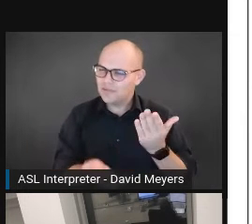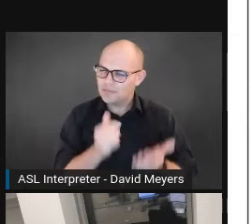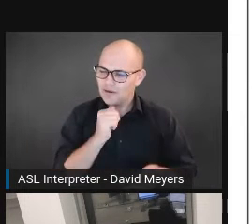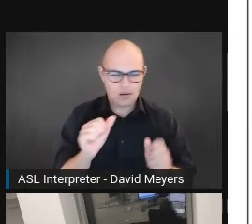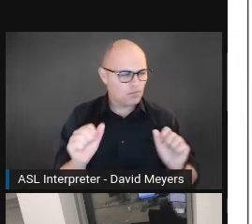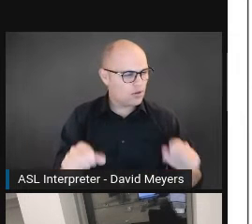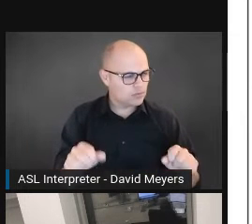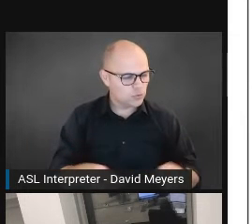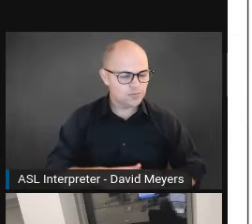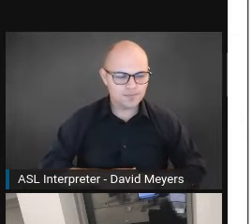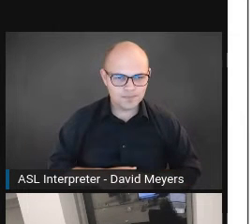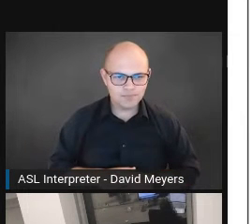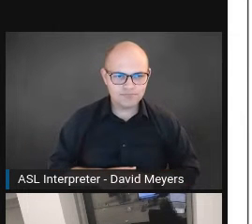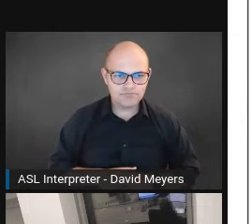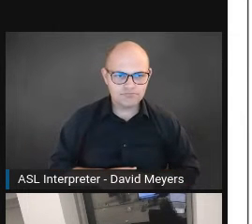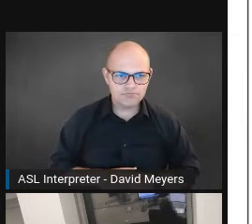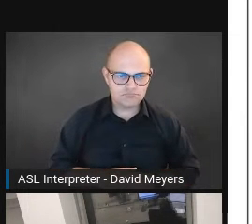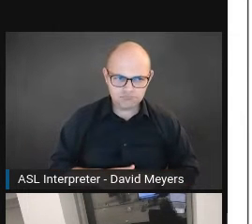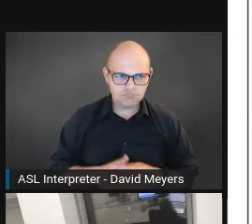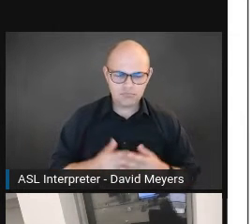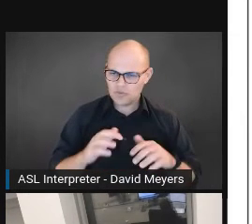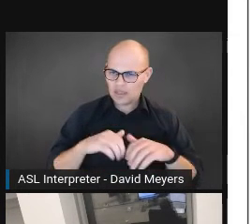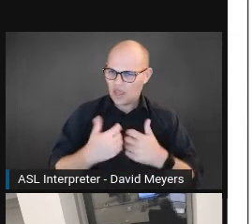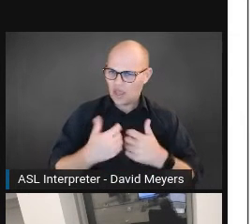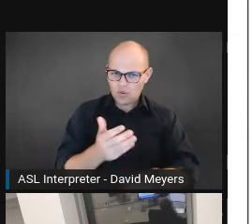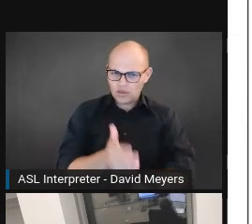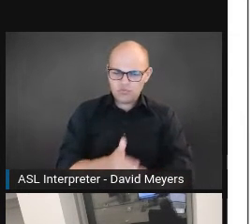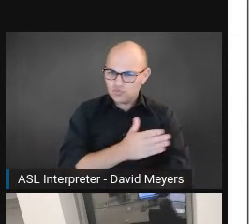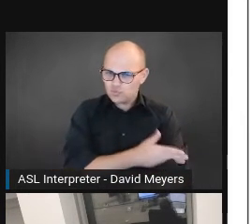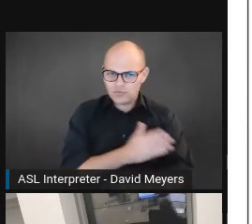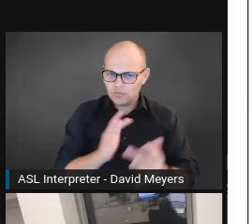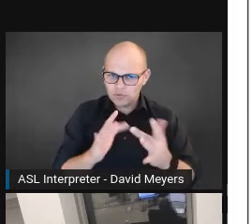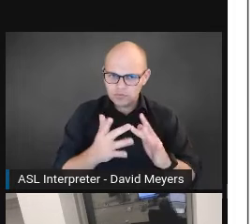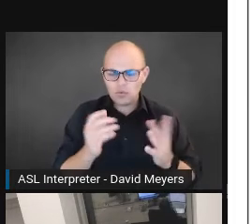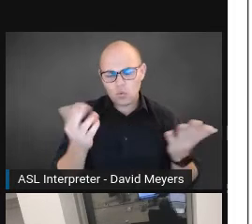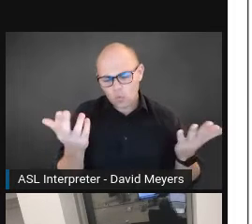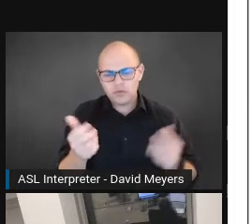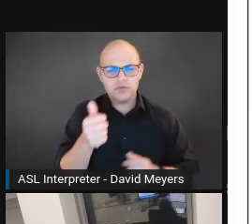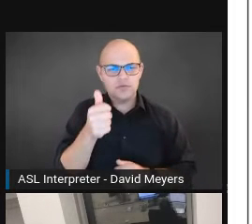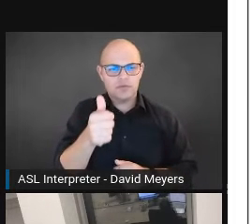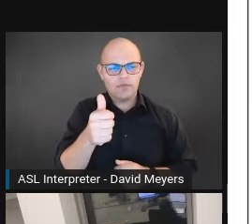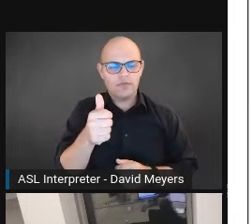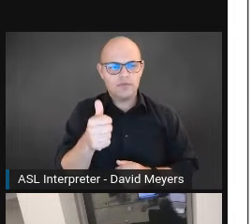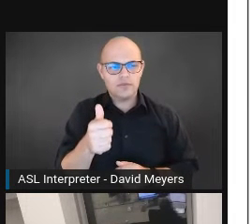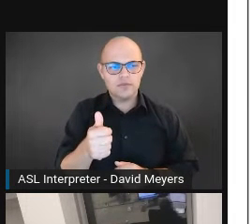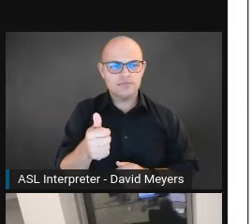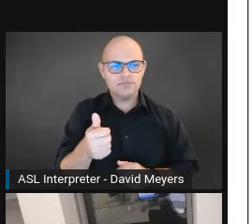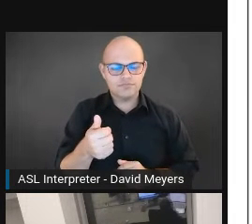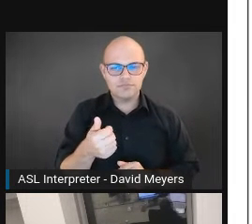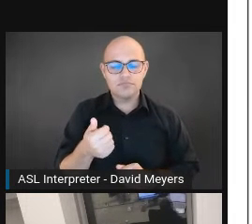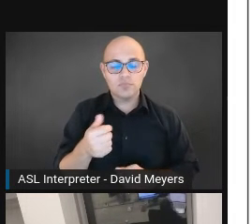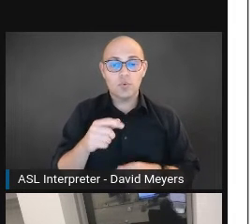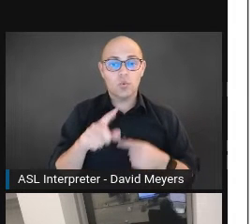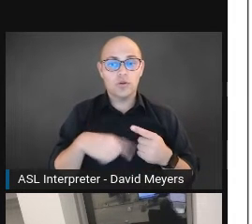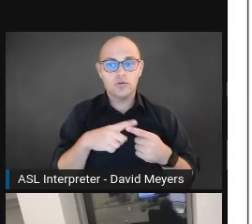Ways to improve accessibility on the website or by yourself. When adopting accessibility best practices,